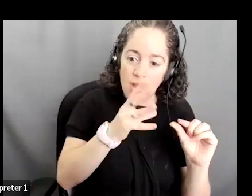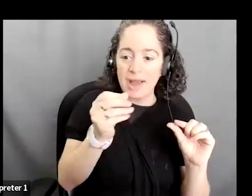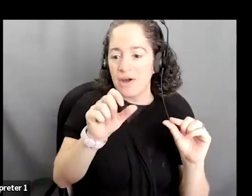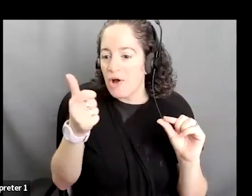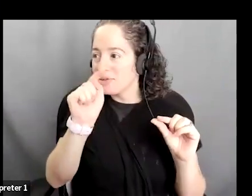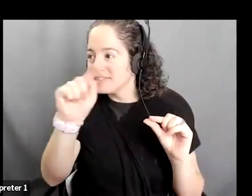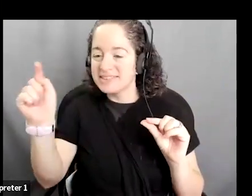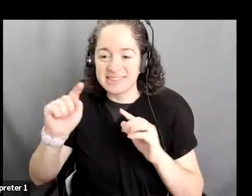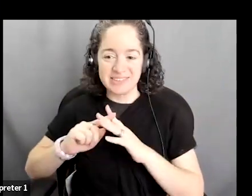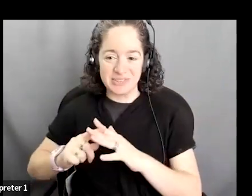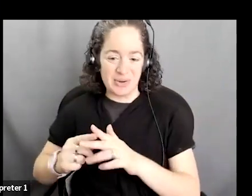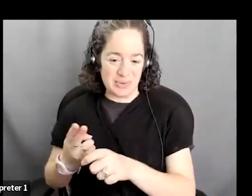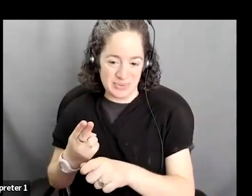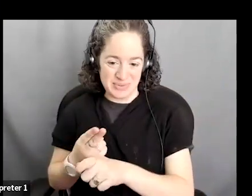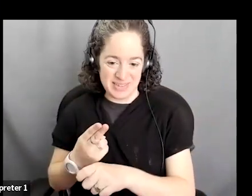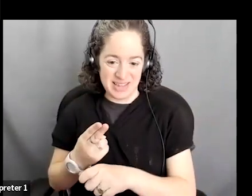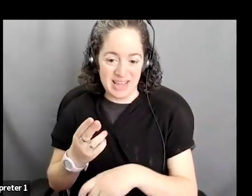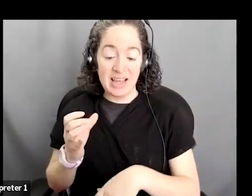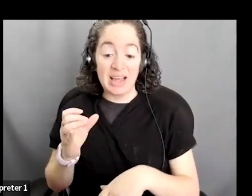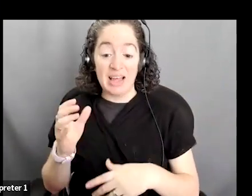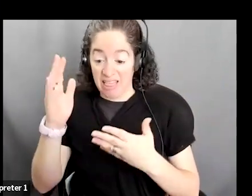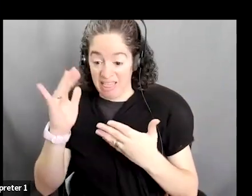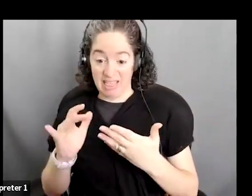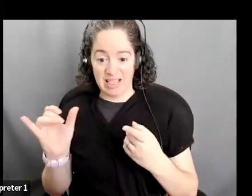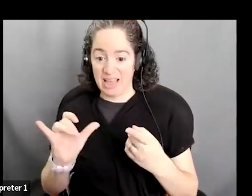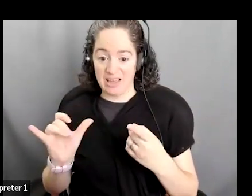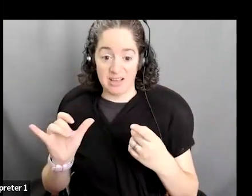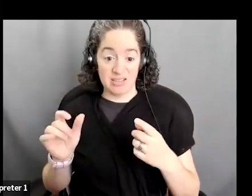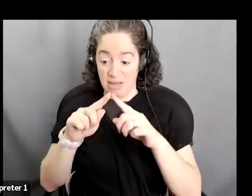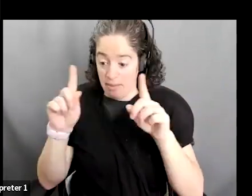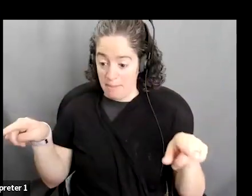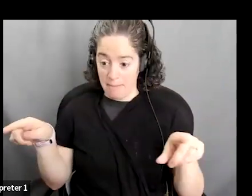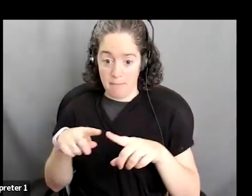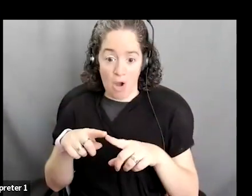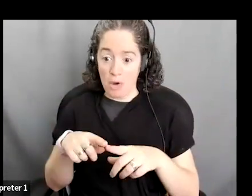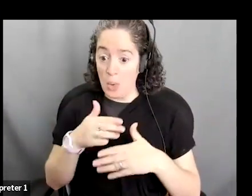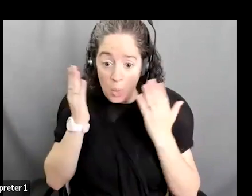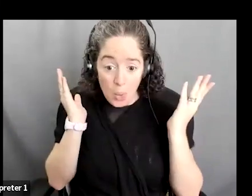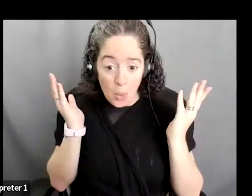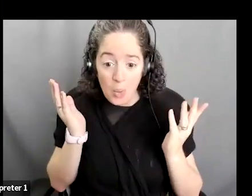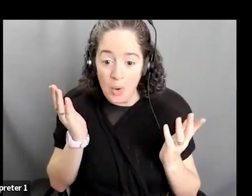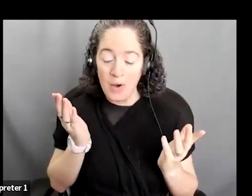Even going to where there's not even a box around the input. That's something that we don't even talk about,